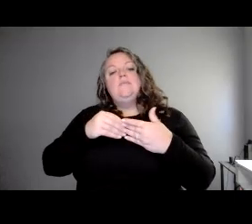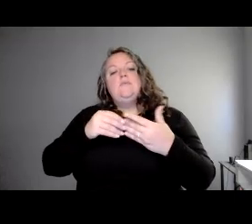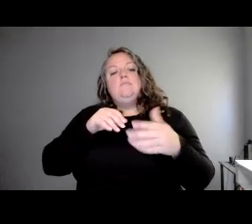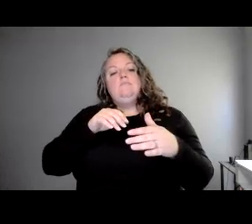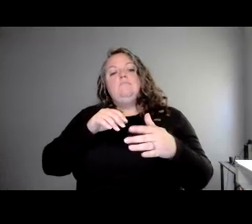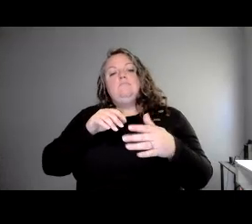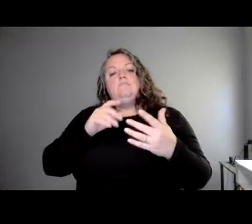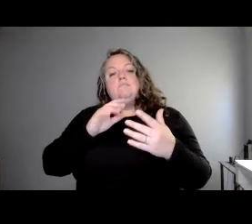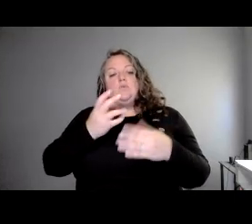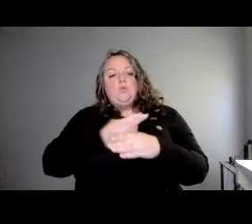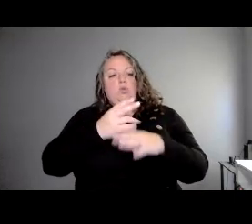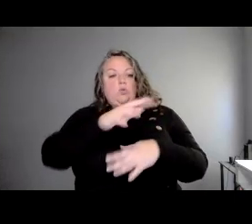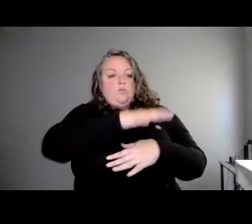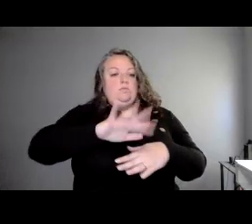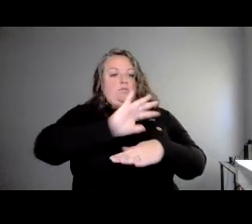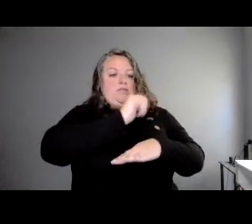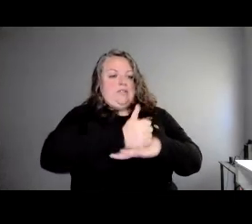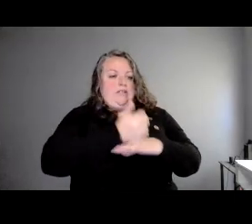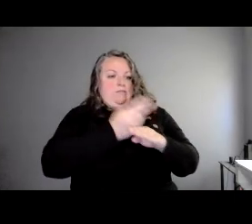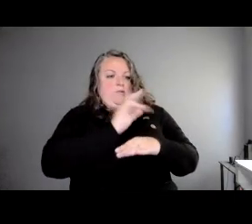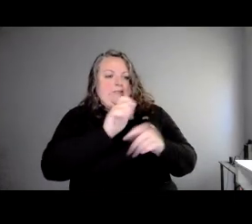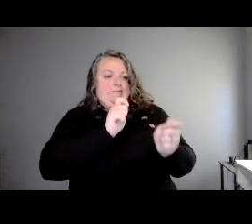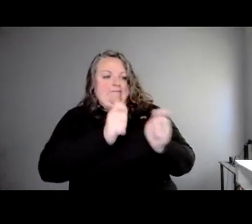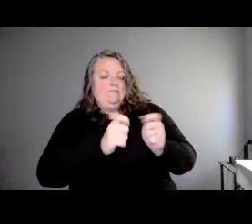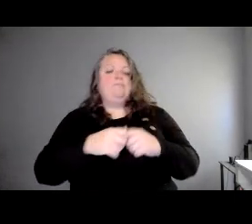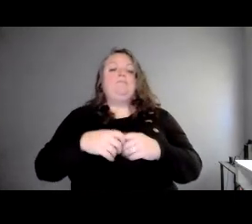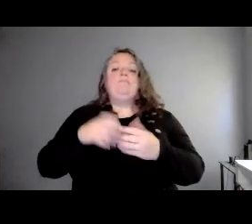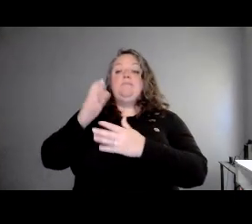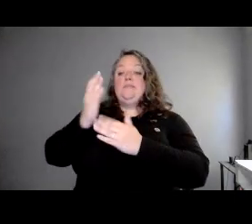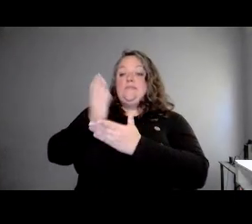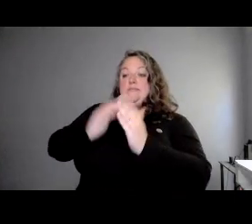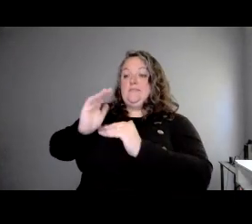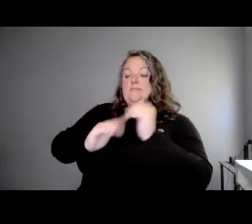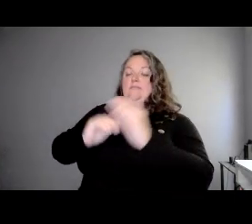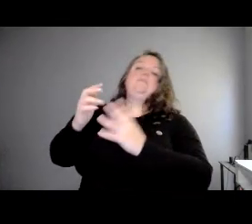conditions. Altered portions of facilities must meet new construction requirements to